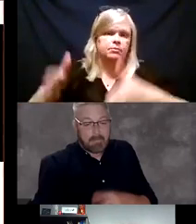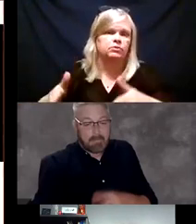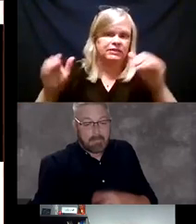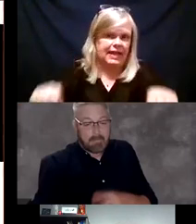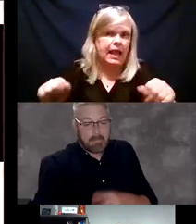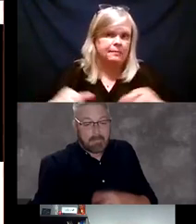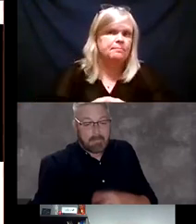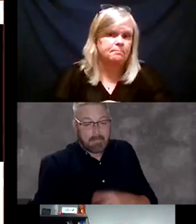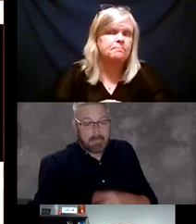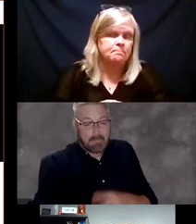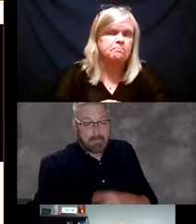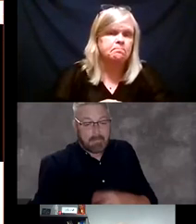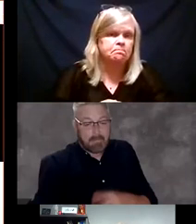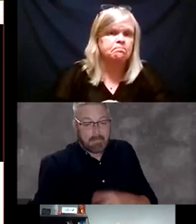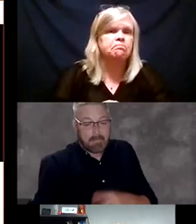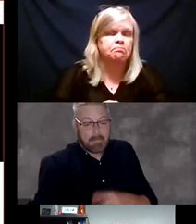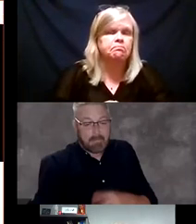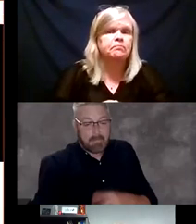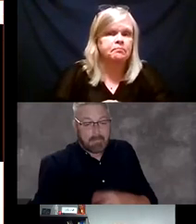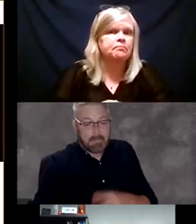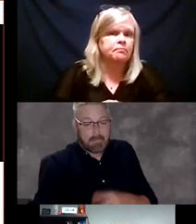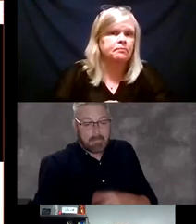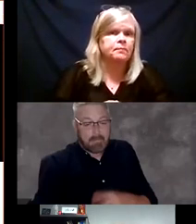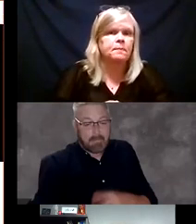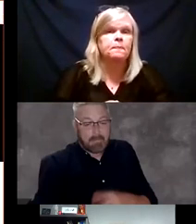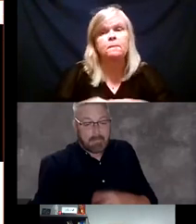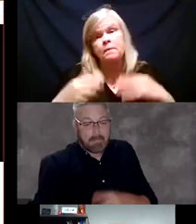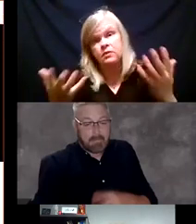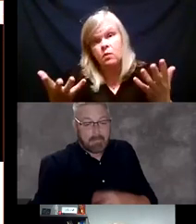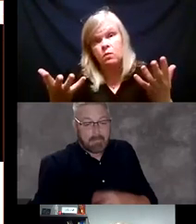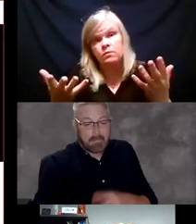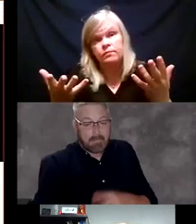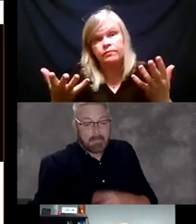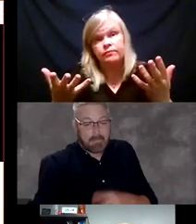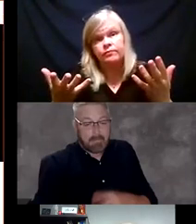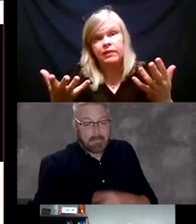WELL. SO WE'VE LOOKED AT THE STATUTES